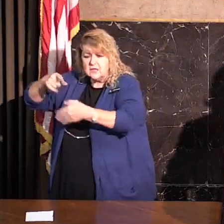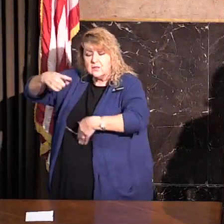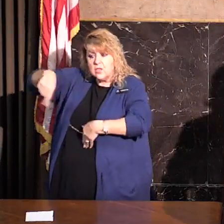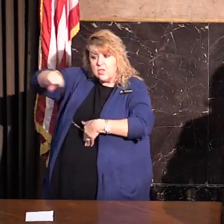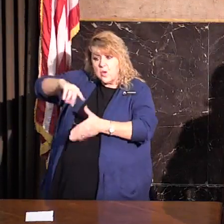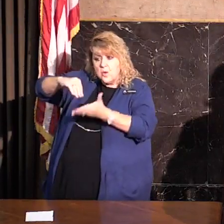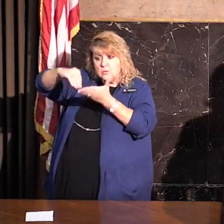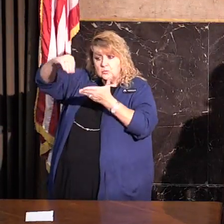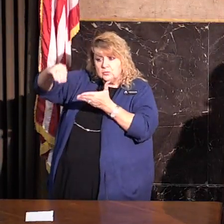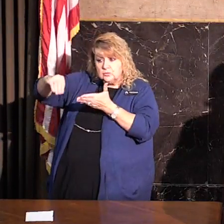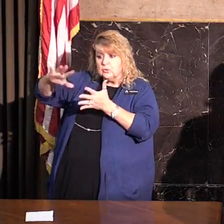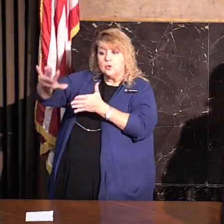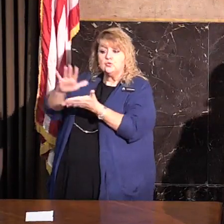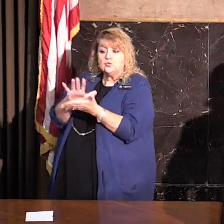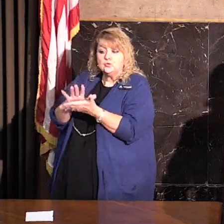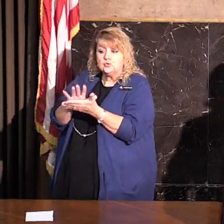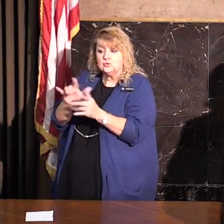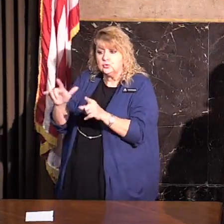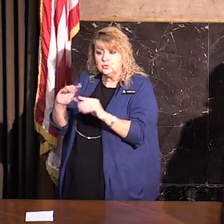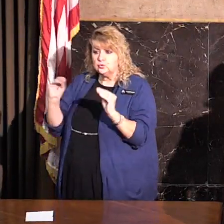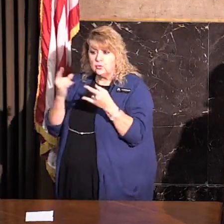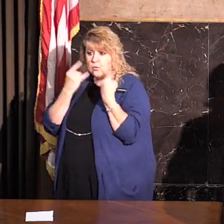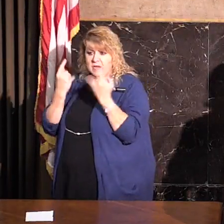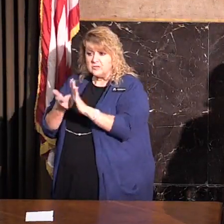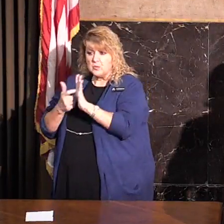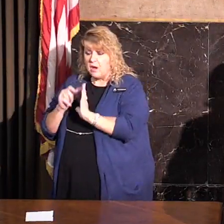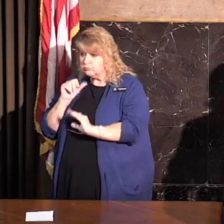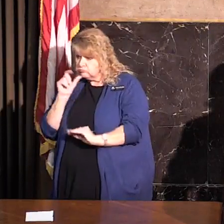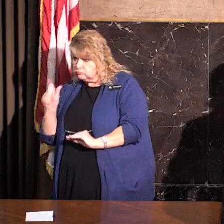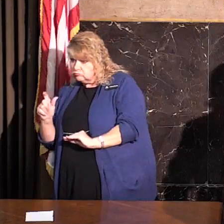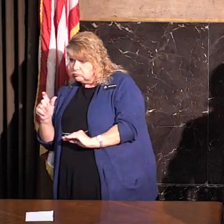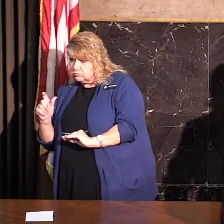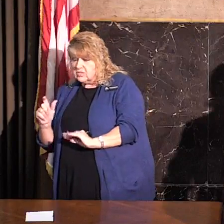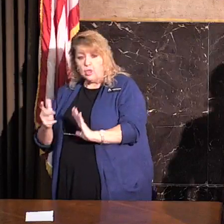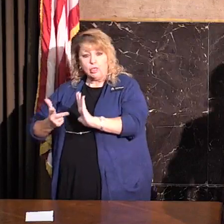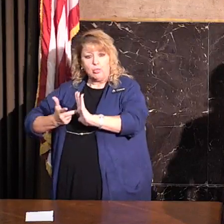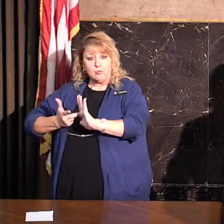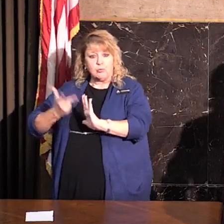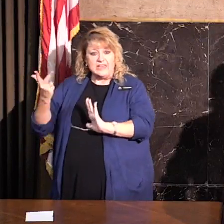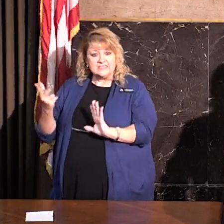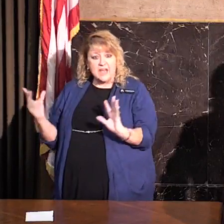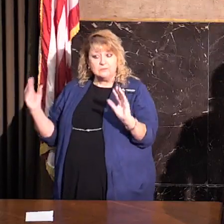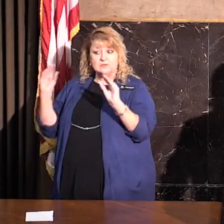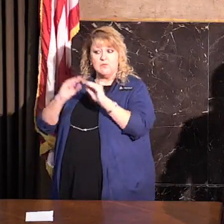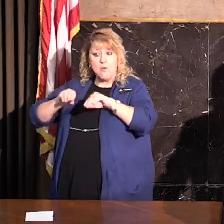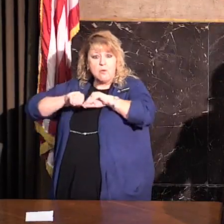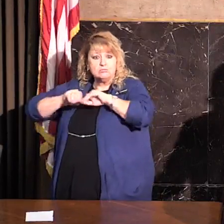requirements or three and a half times more likely to have a COVID outbreak in schools